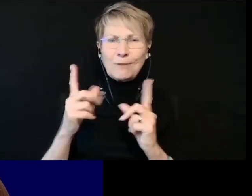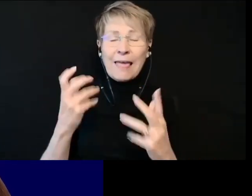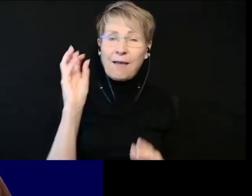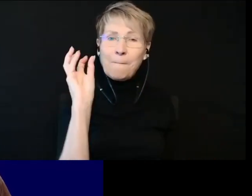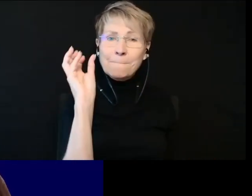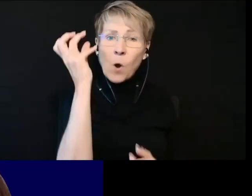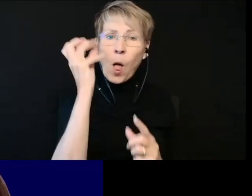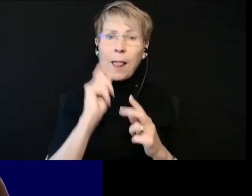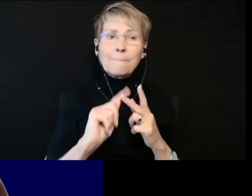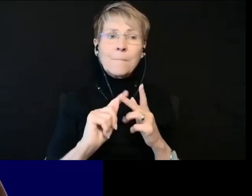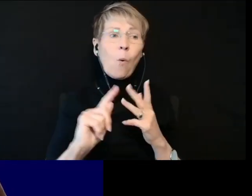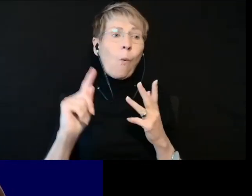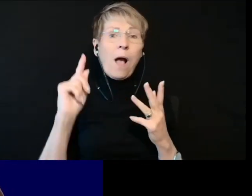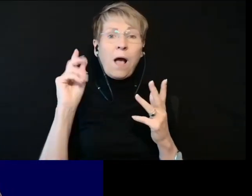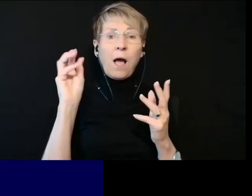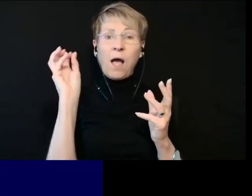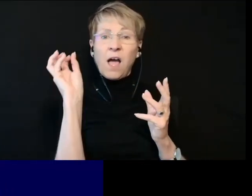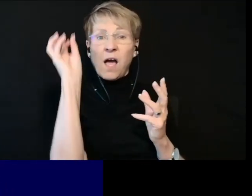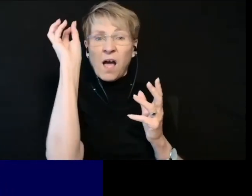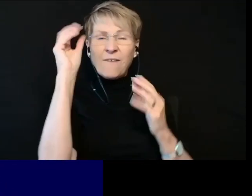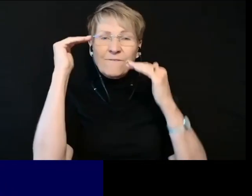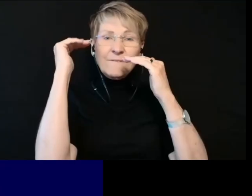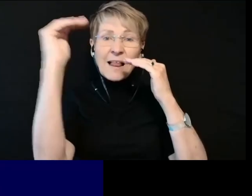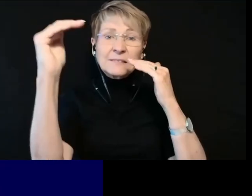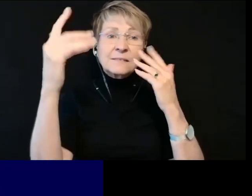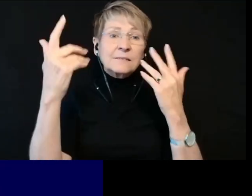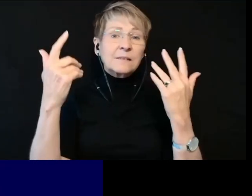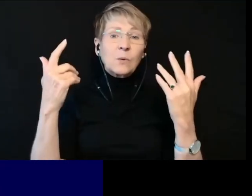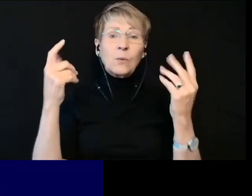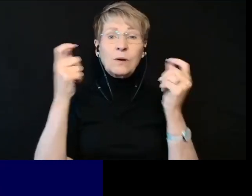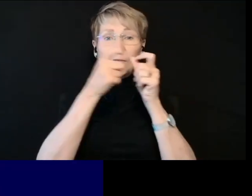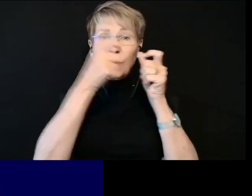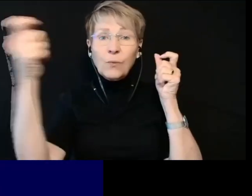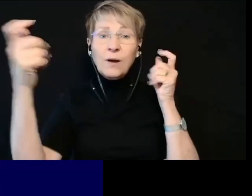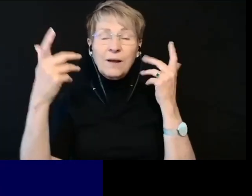so there are some people that you can reach out to. Electricians are experienced in lighting,